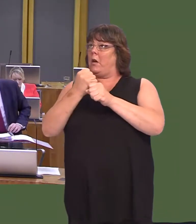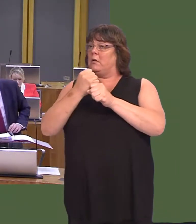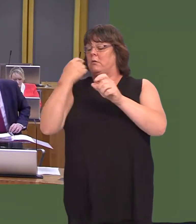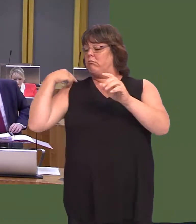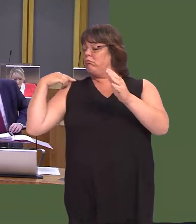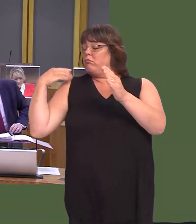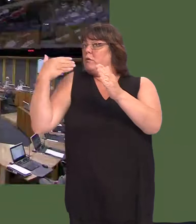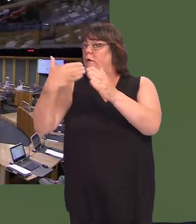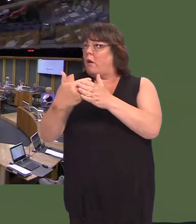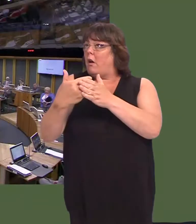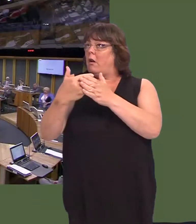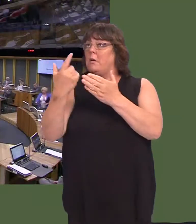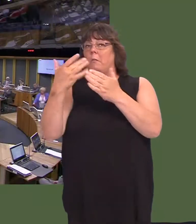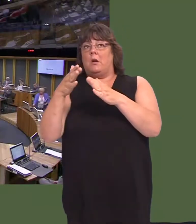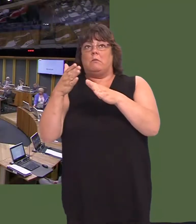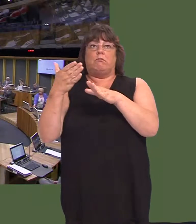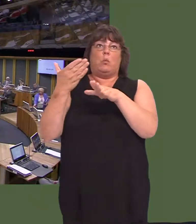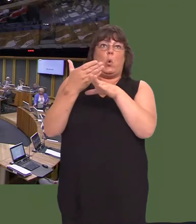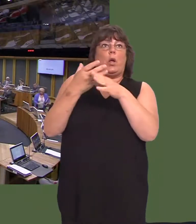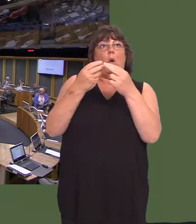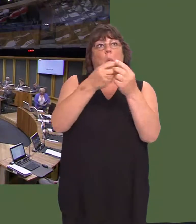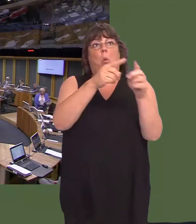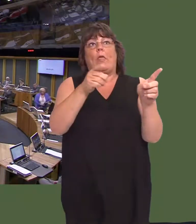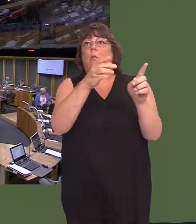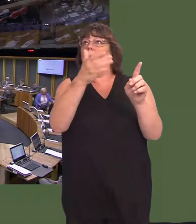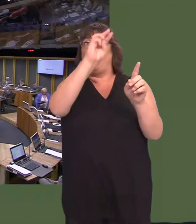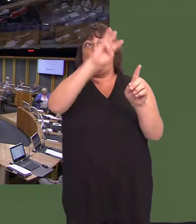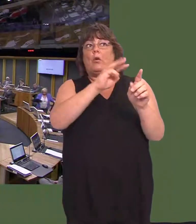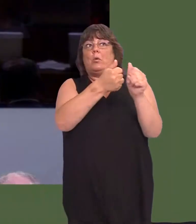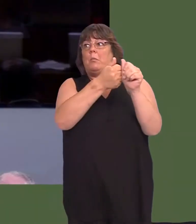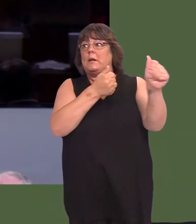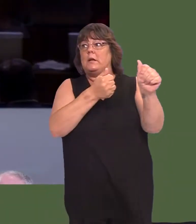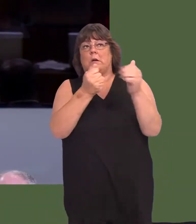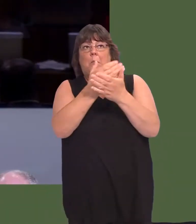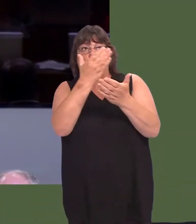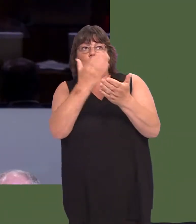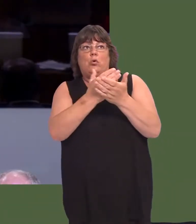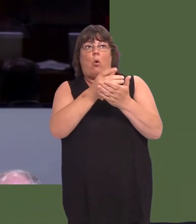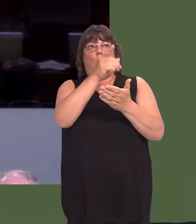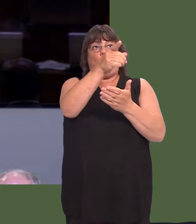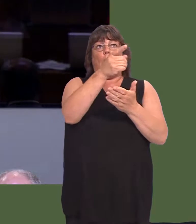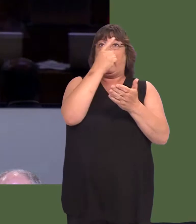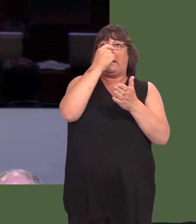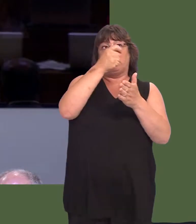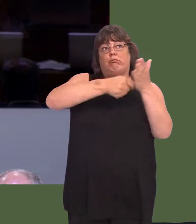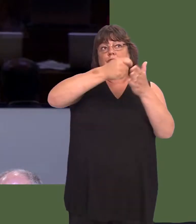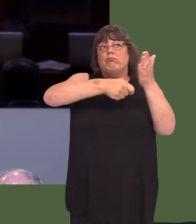ensure that Welsh firms benefit as much as possible from public procurement issued in Wales is a poor one, I think.